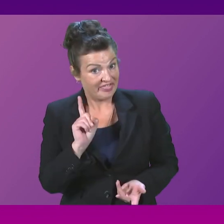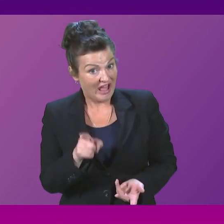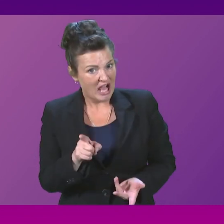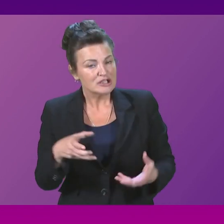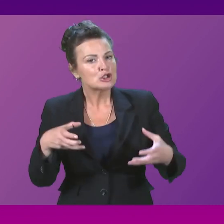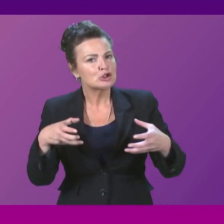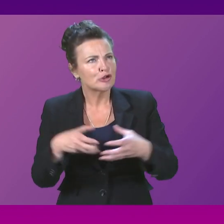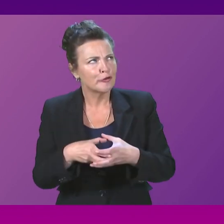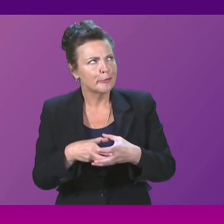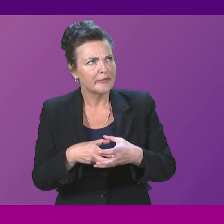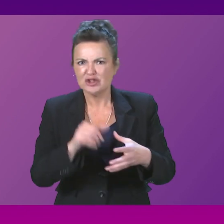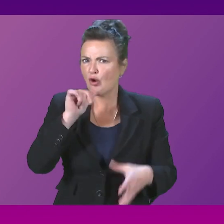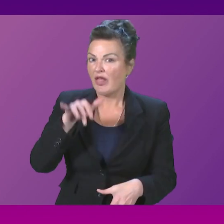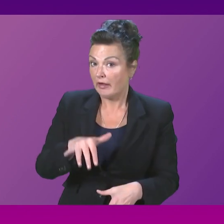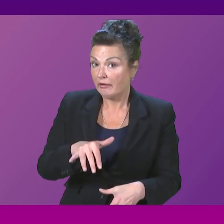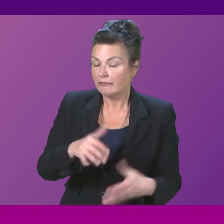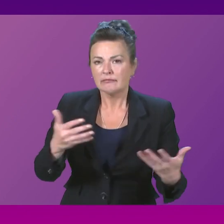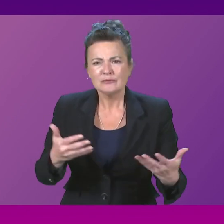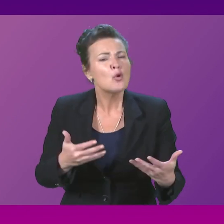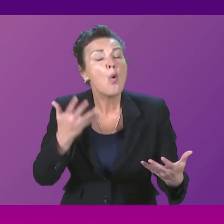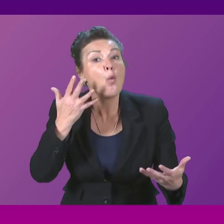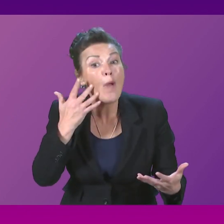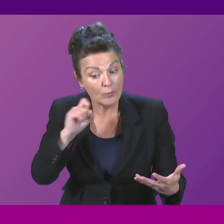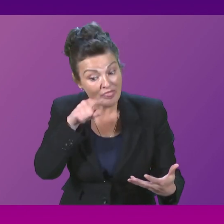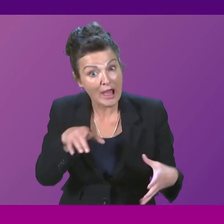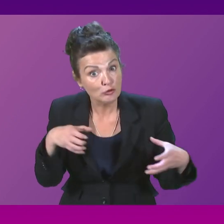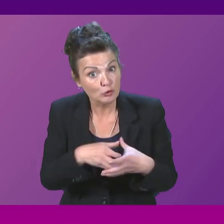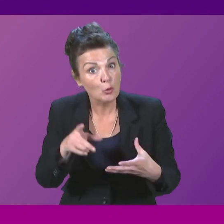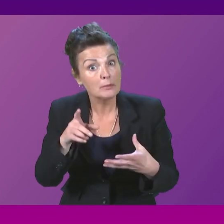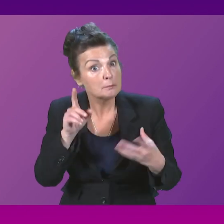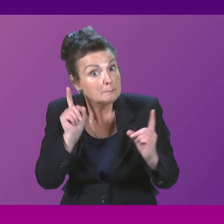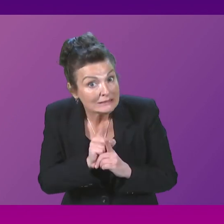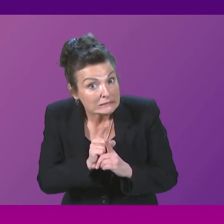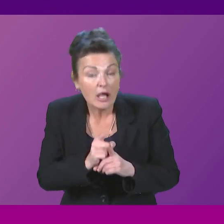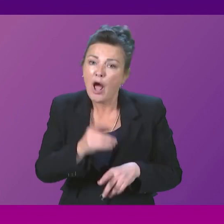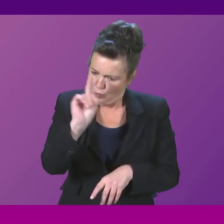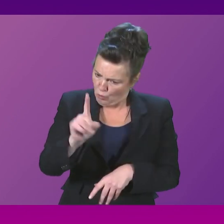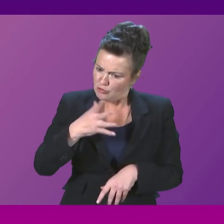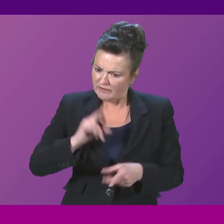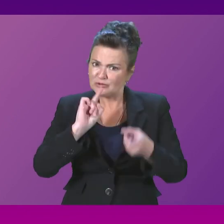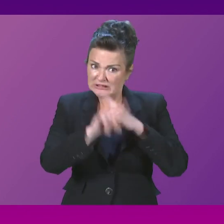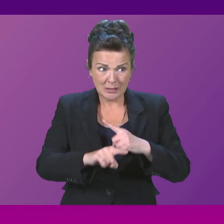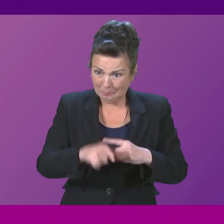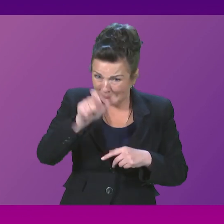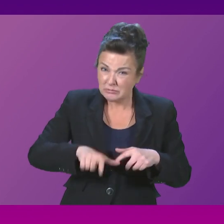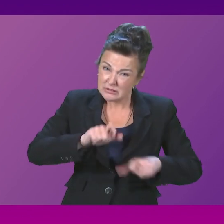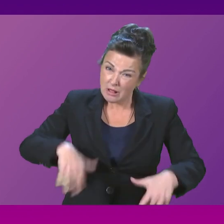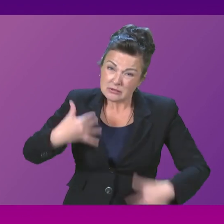When will that group meet and what does the First Minister have to say to those patients who are still waiting in pain?